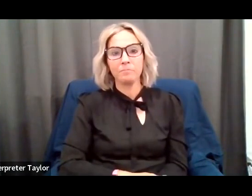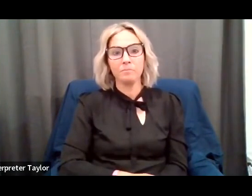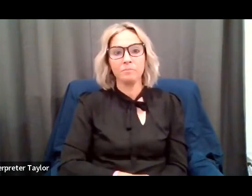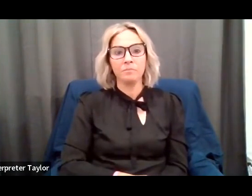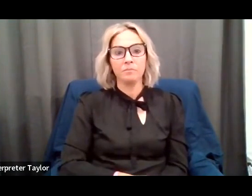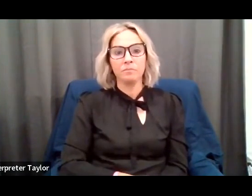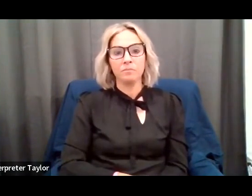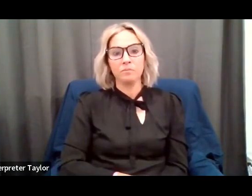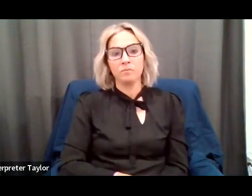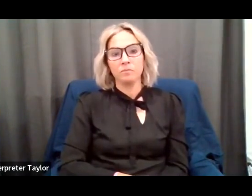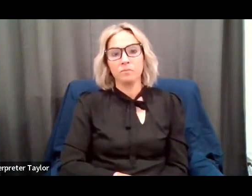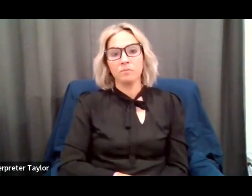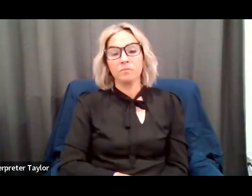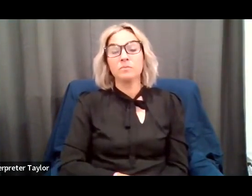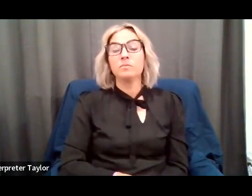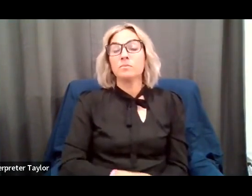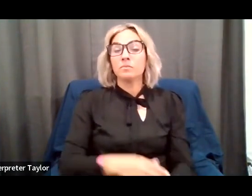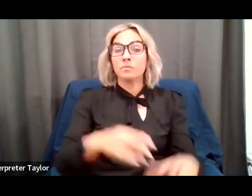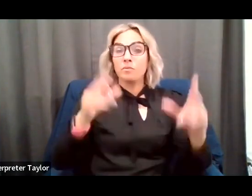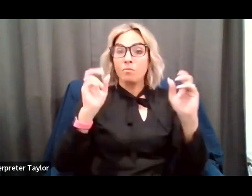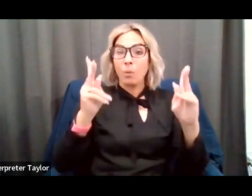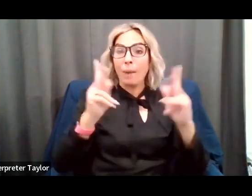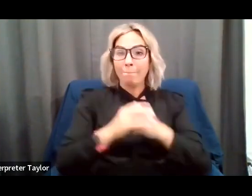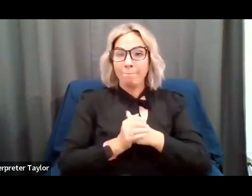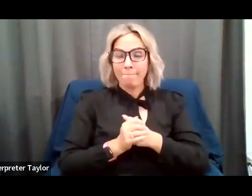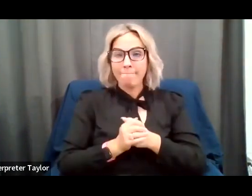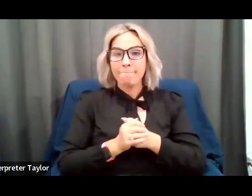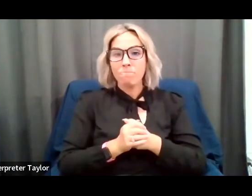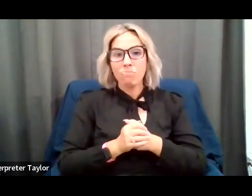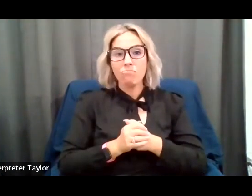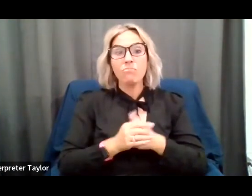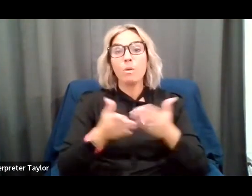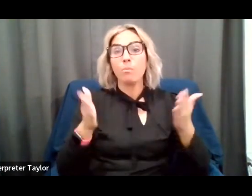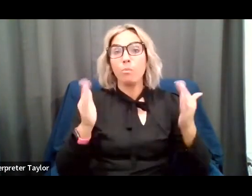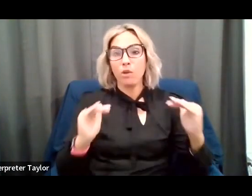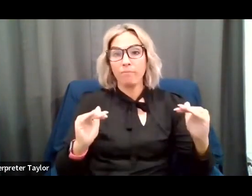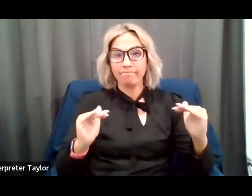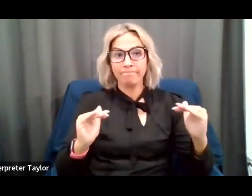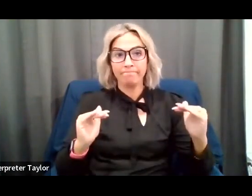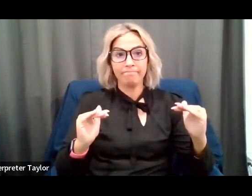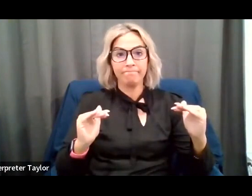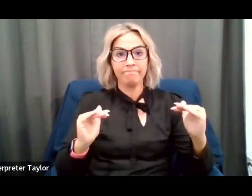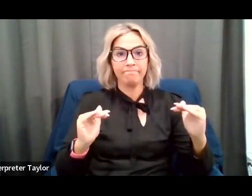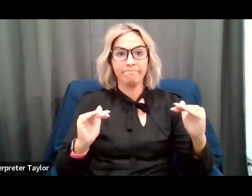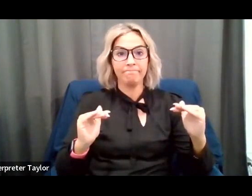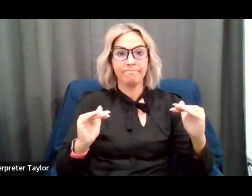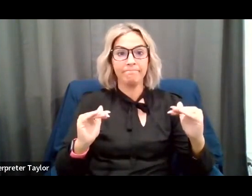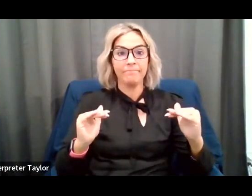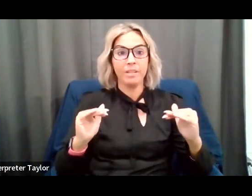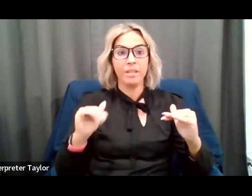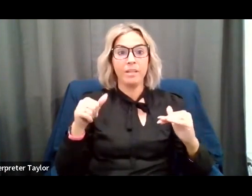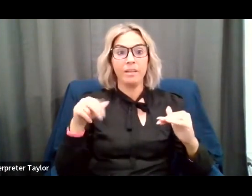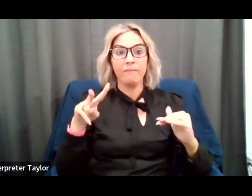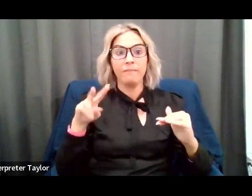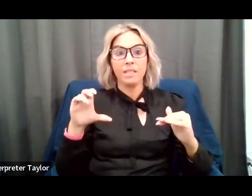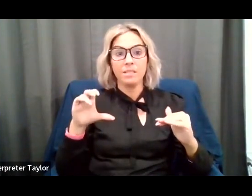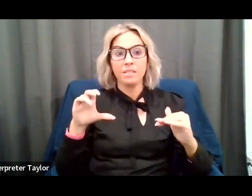Okay. Um, moving along. Antelope Valley College Federation of